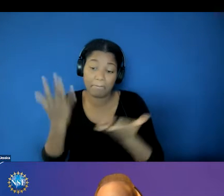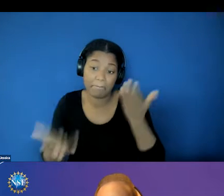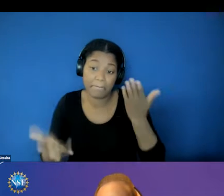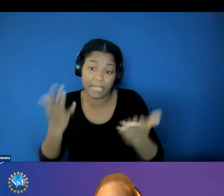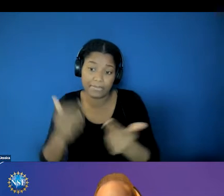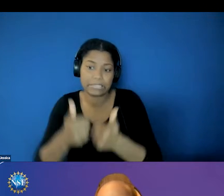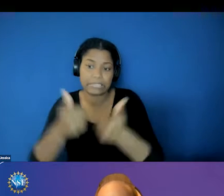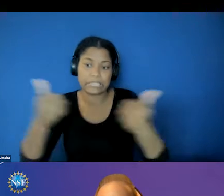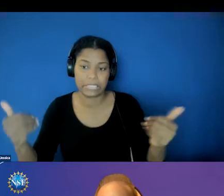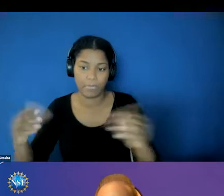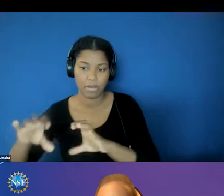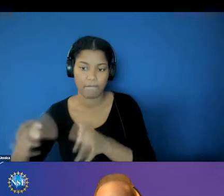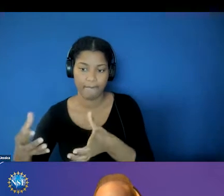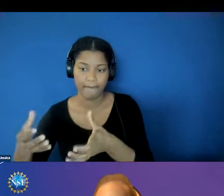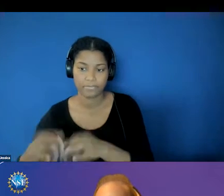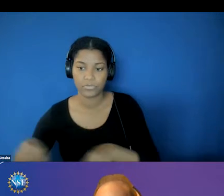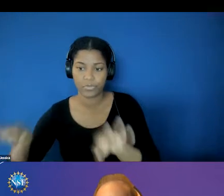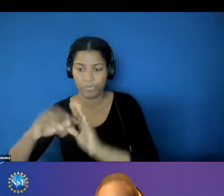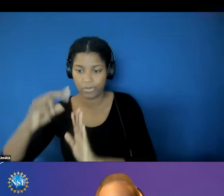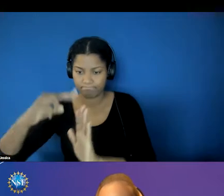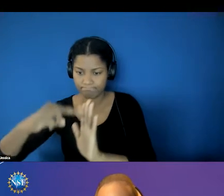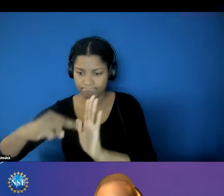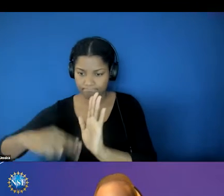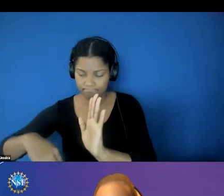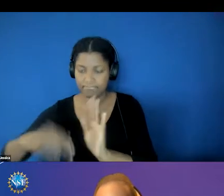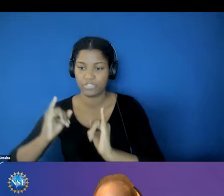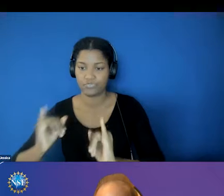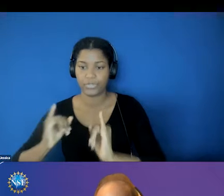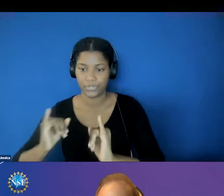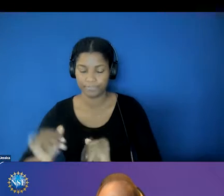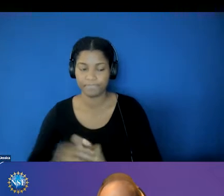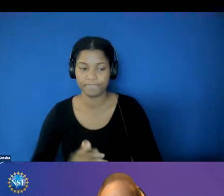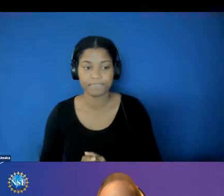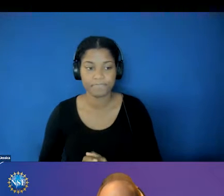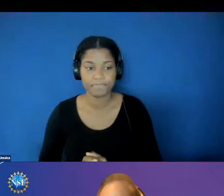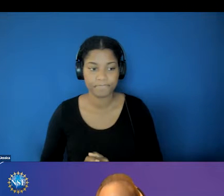and take a closer look at the guidance that's provided here on this slide.